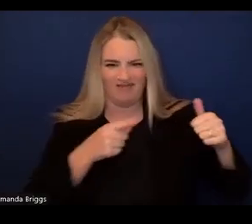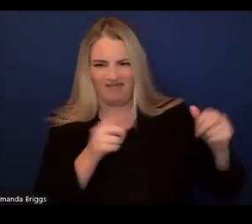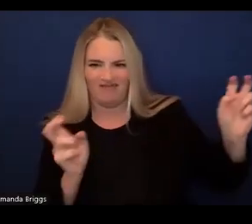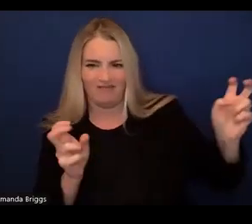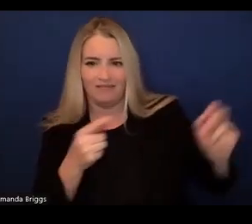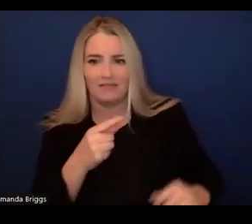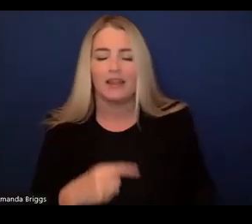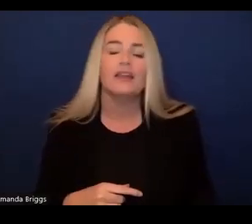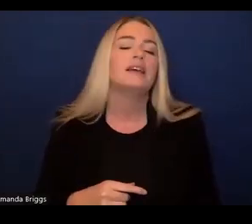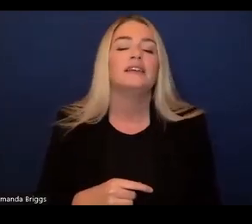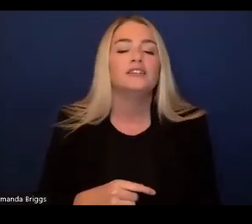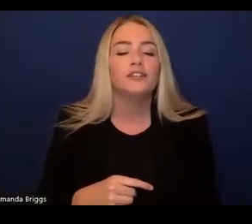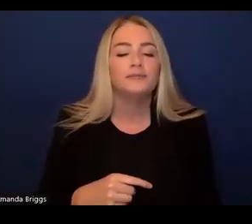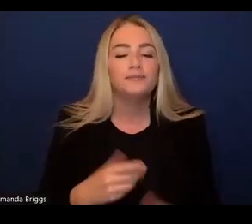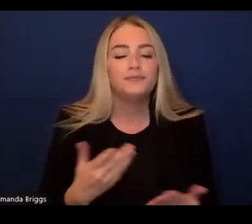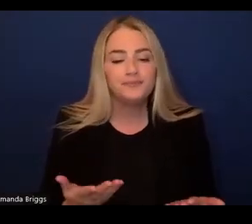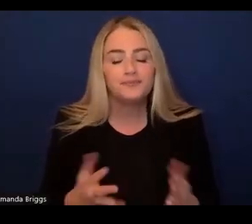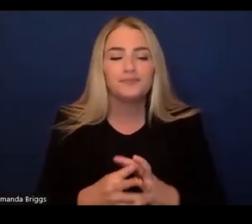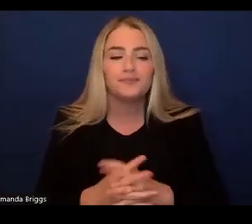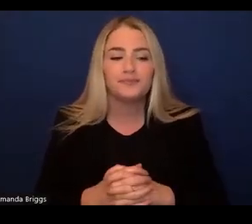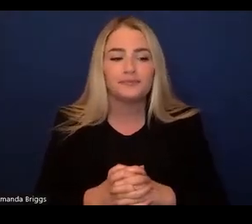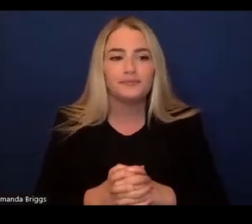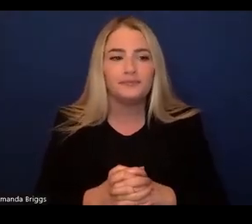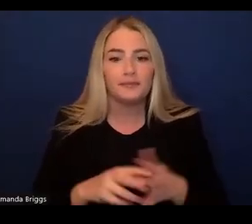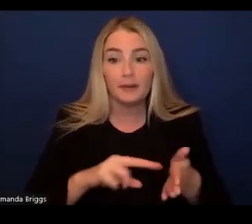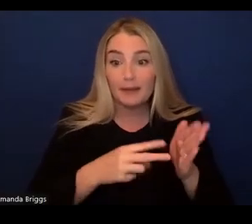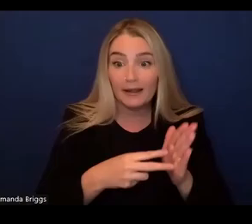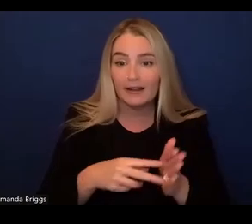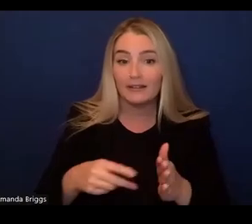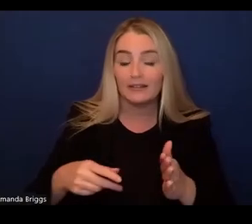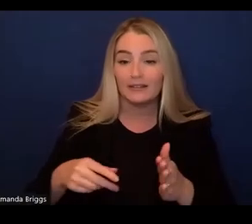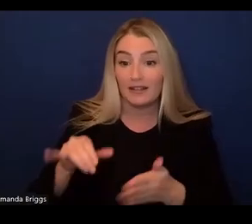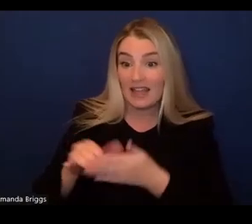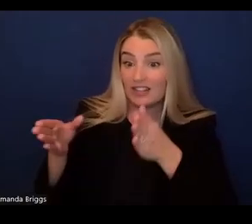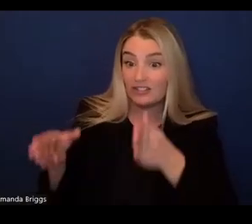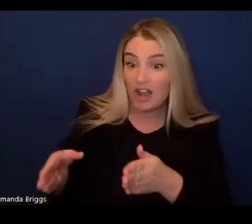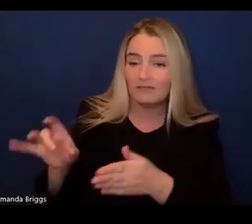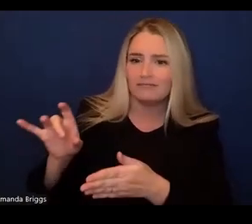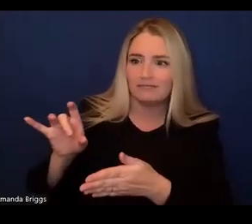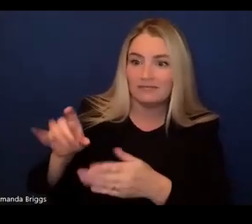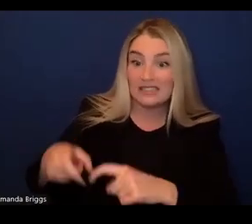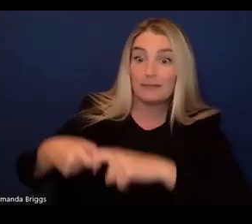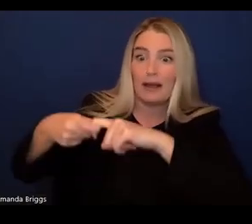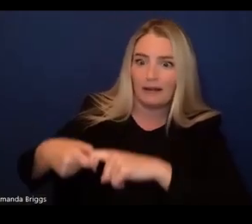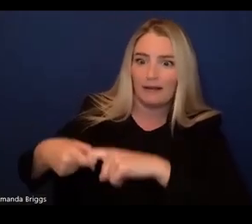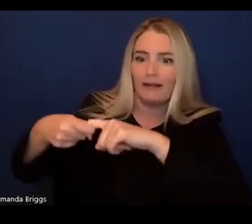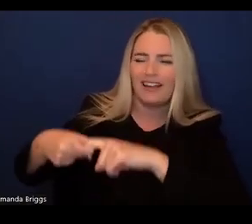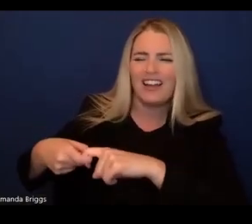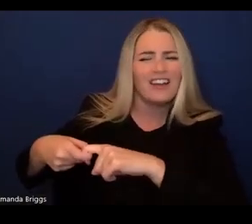So instead of, suspending the child, they should look into what's